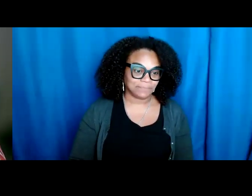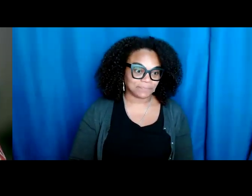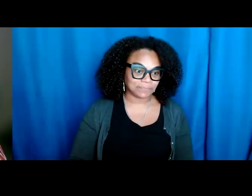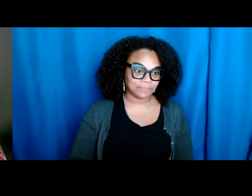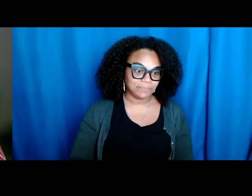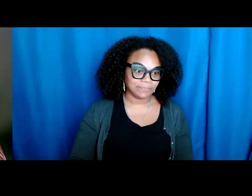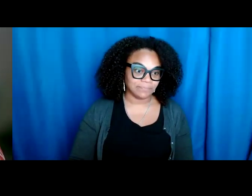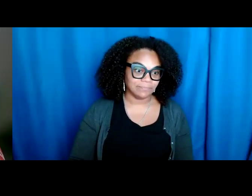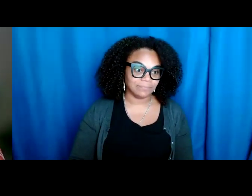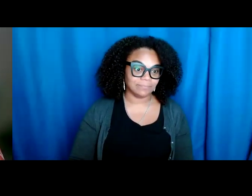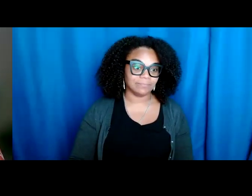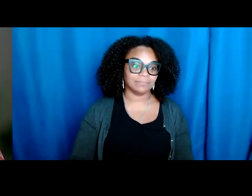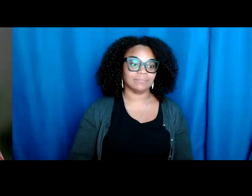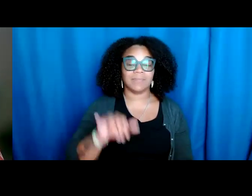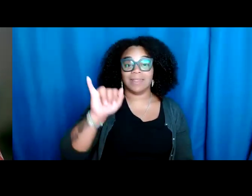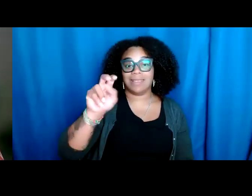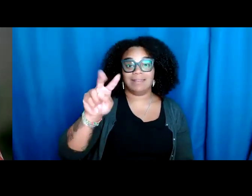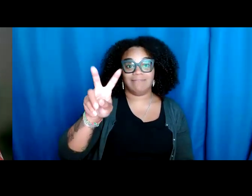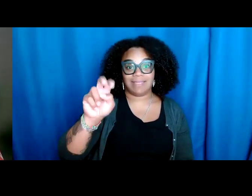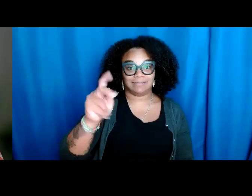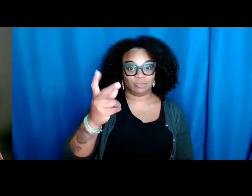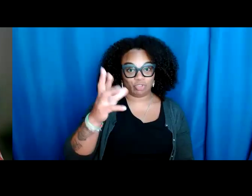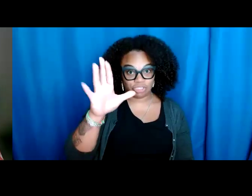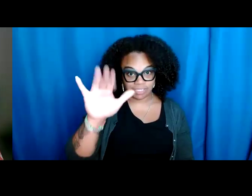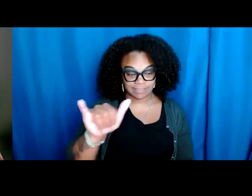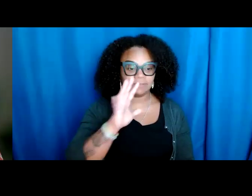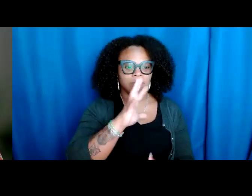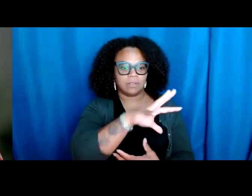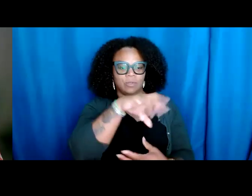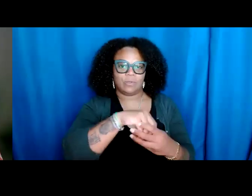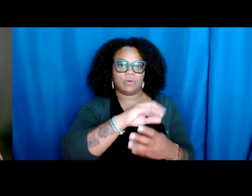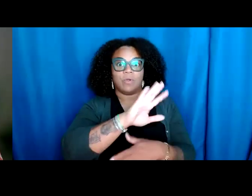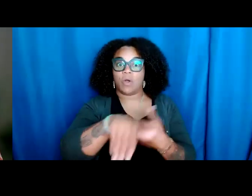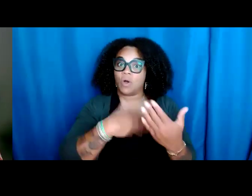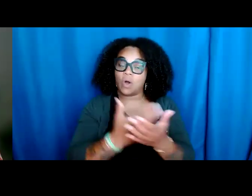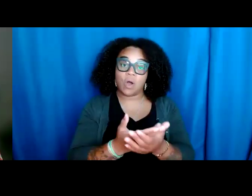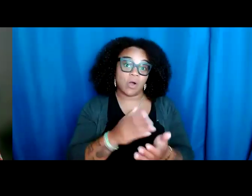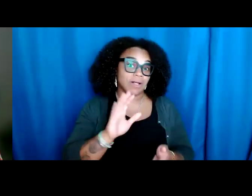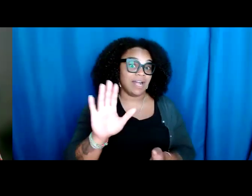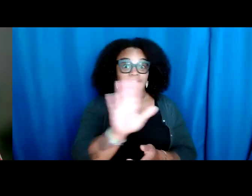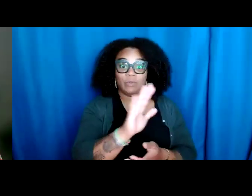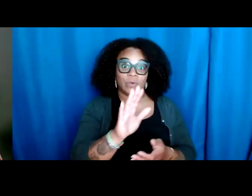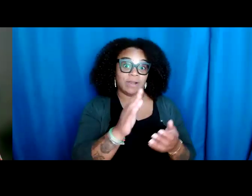So, for your inventory, that will include all your finished and unfinished materials that